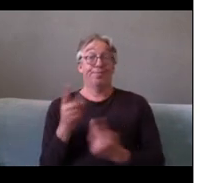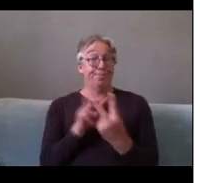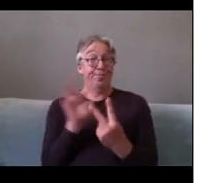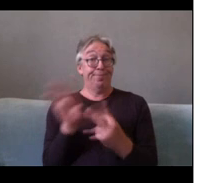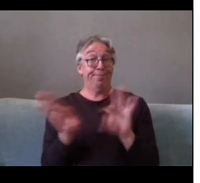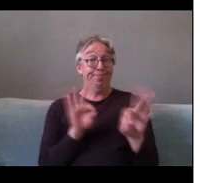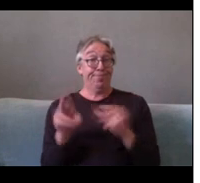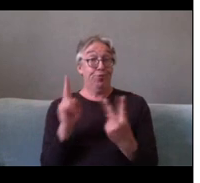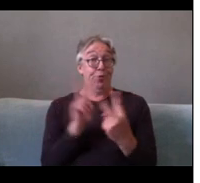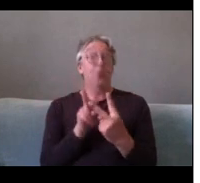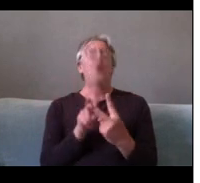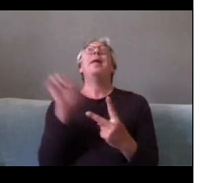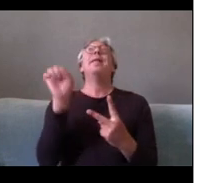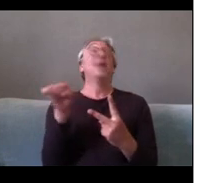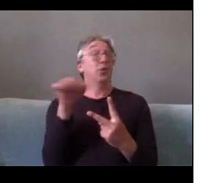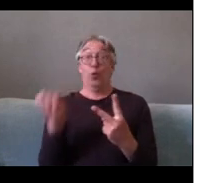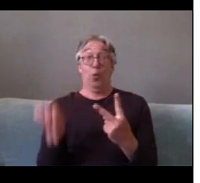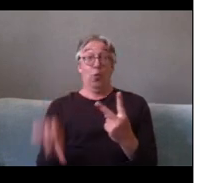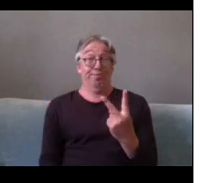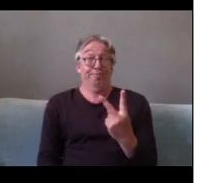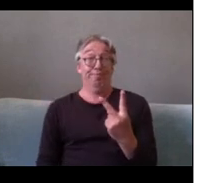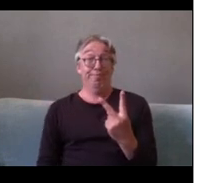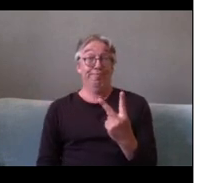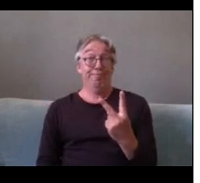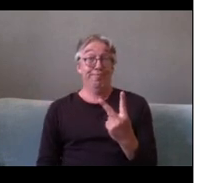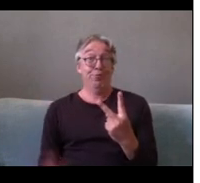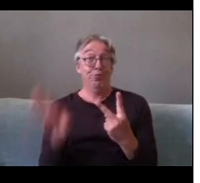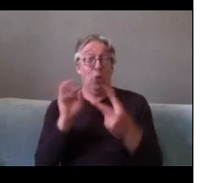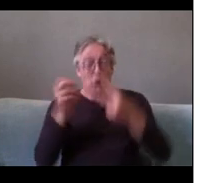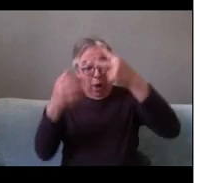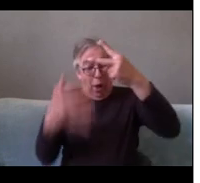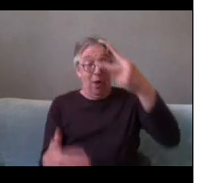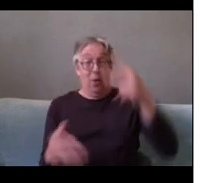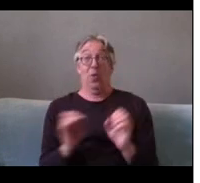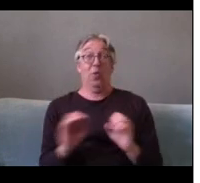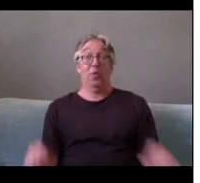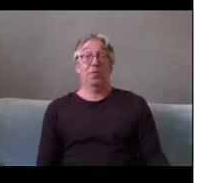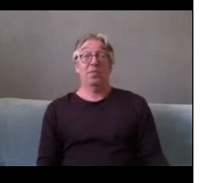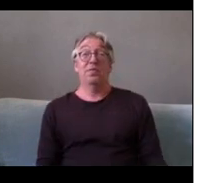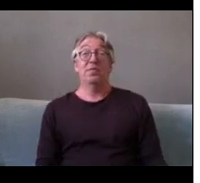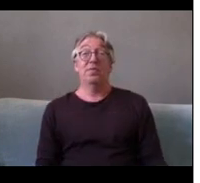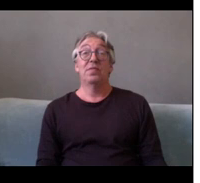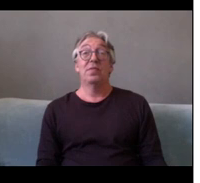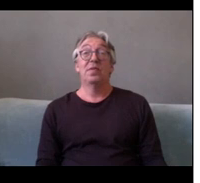and all people between zero years and above were asked this question.